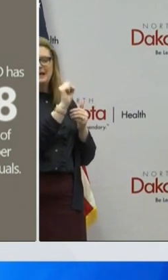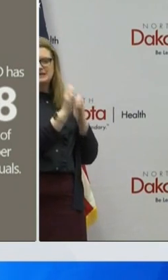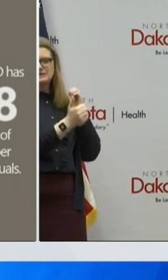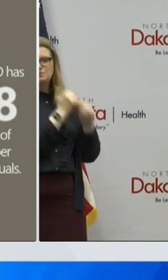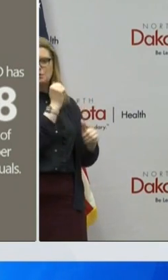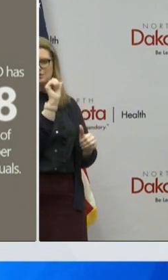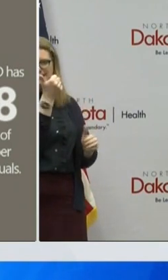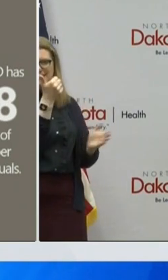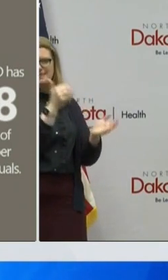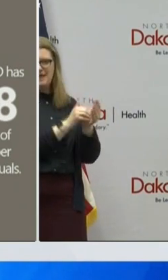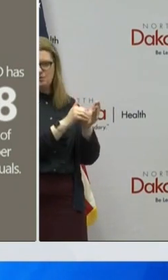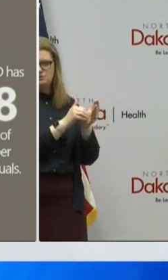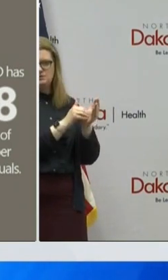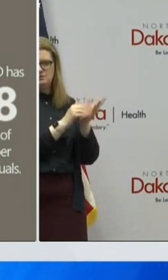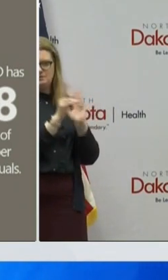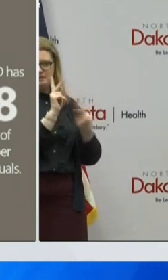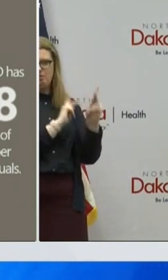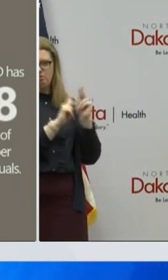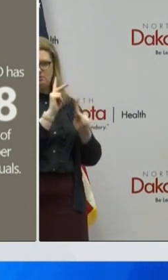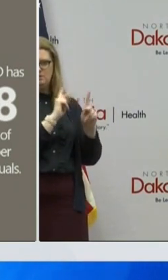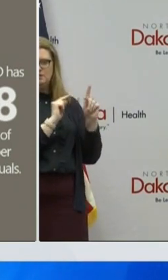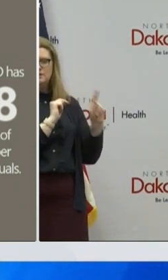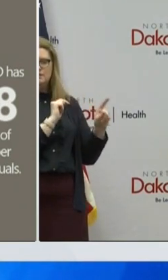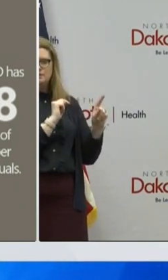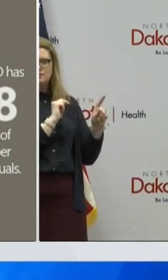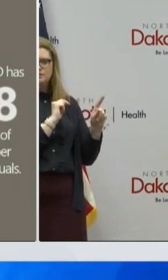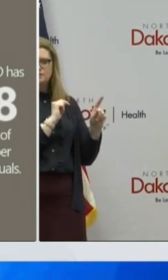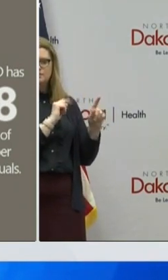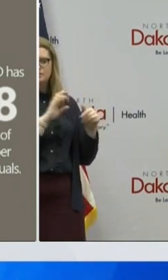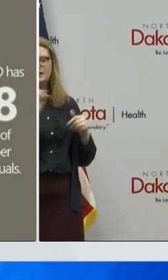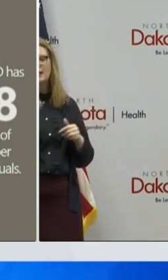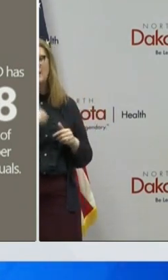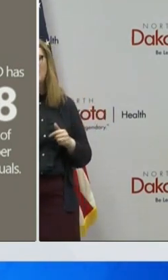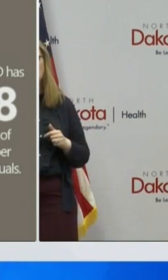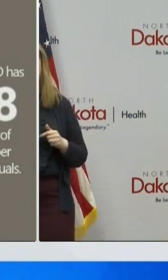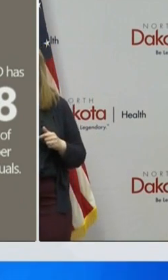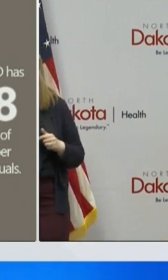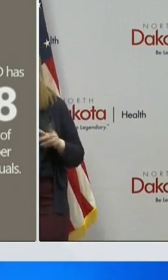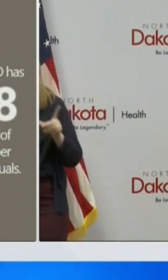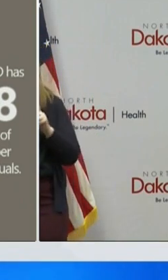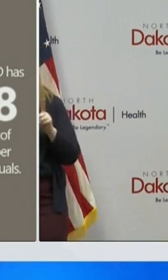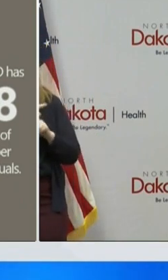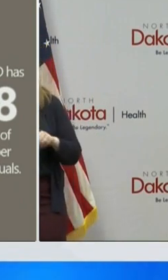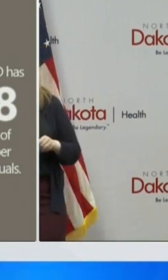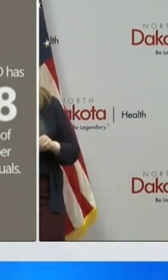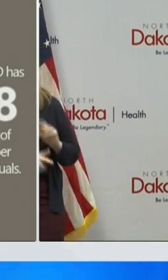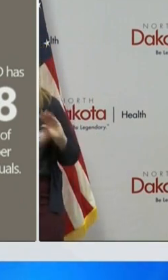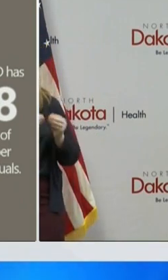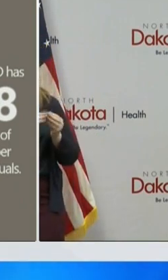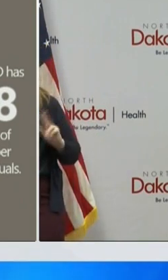AT LM WYNN, WHICH WE'LL TALK ABOUT IN A MOMENT, THAT DROVE UP TO 19, ALMOST 20 CASES PER